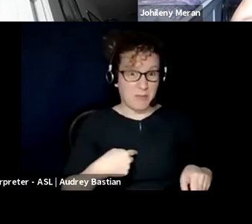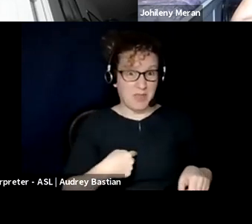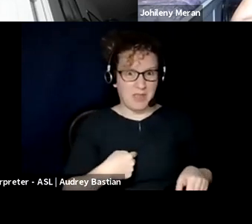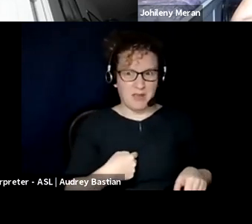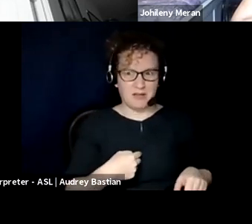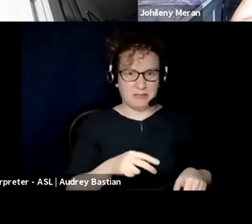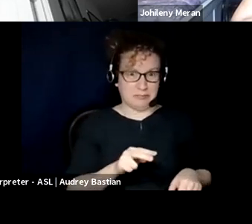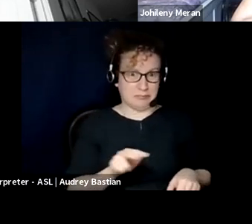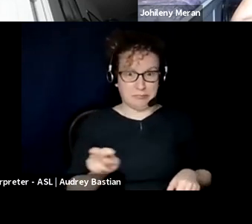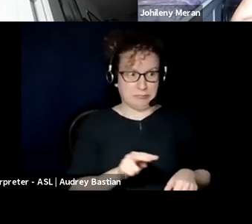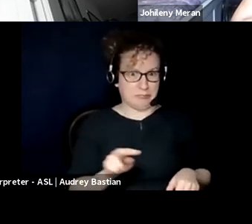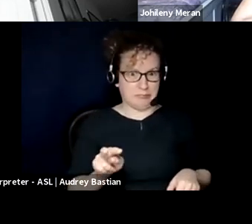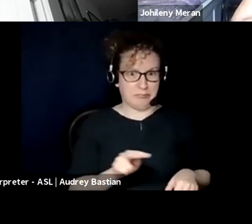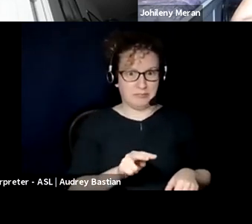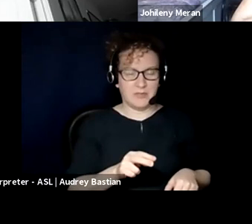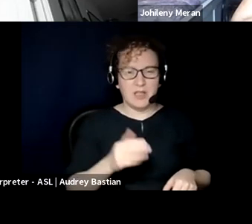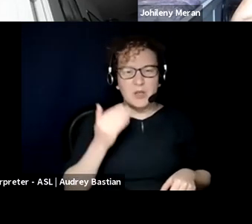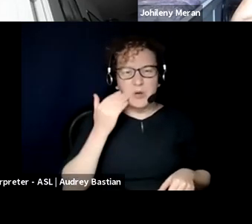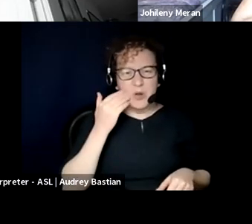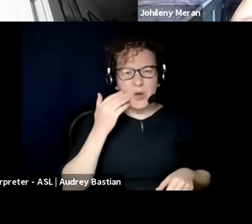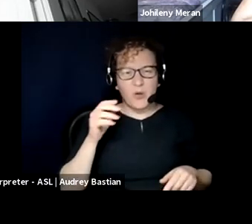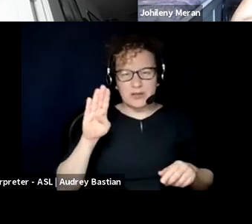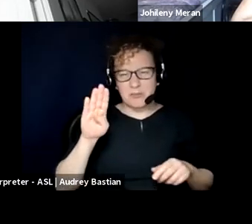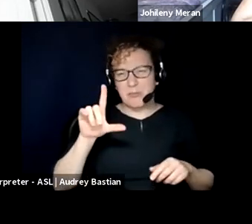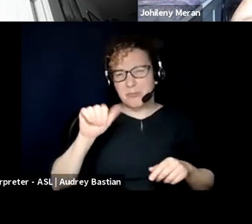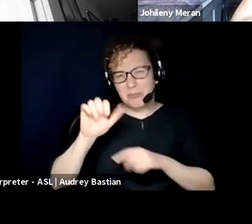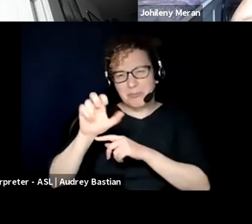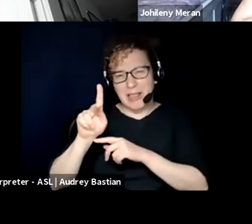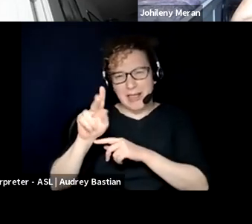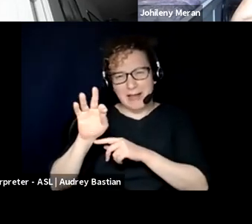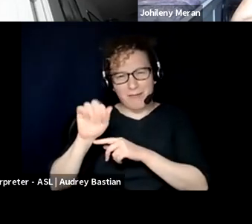uncomfortable. And I knew it was blackface, but the professor,